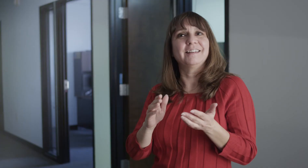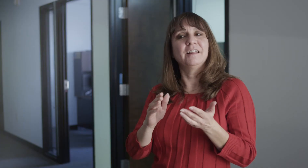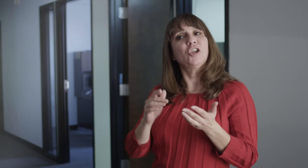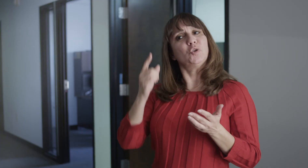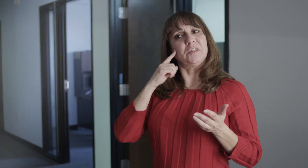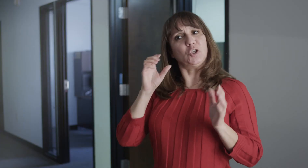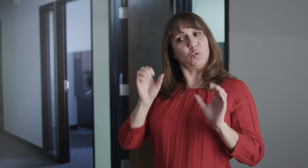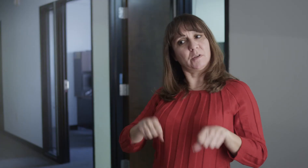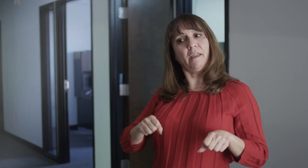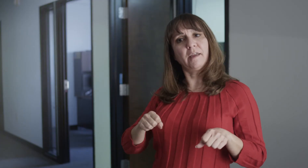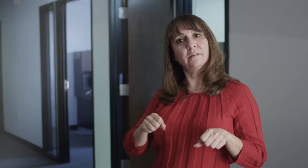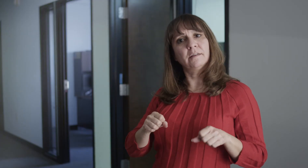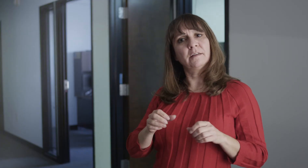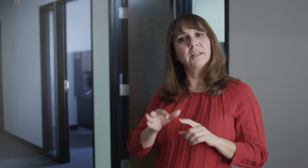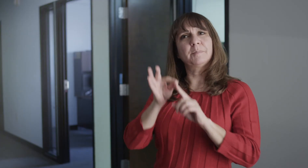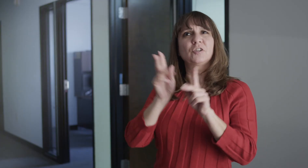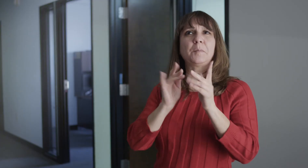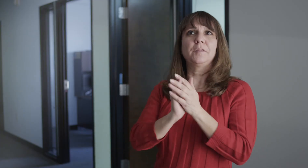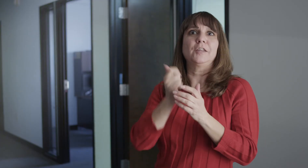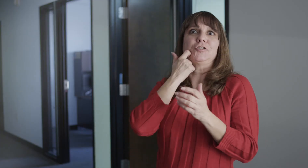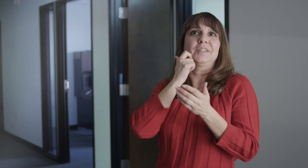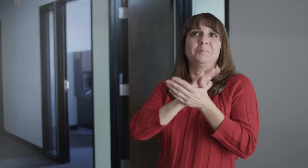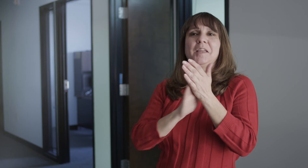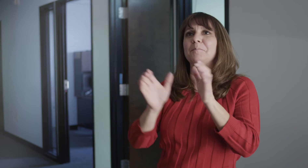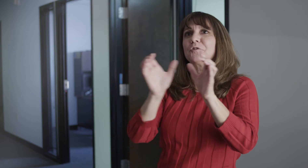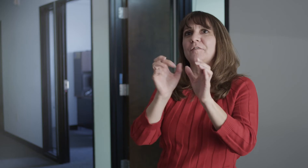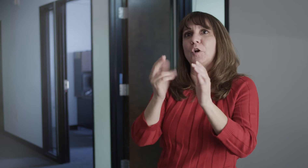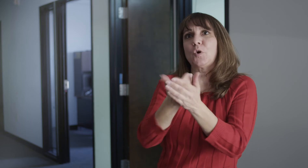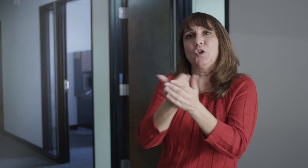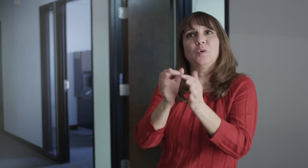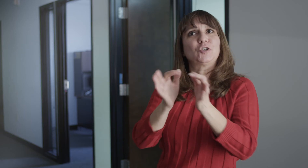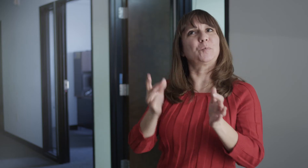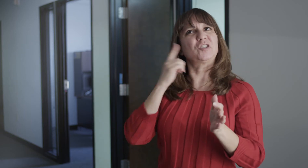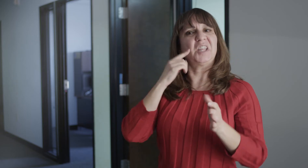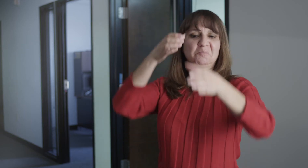sometimes, recently certified interpreters or new interpreters think they know everything